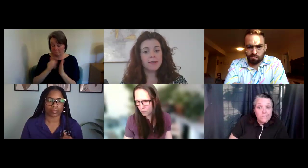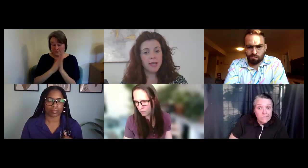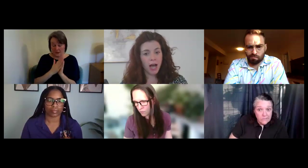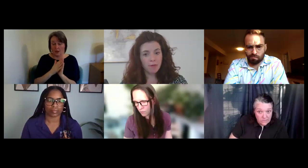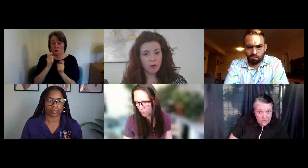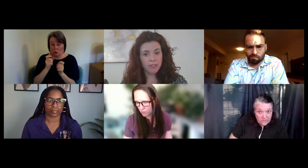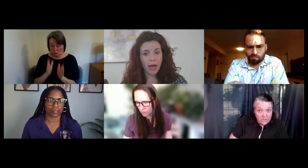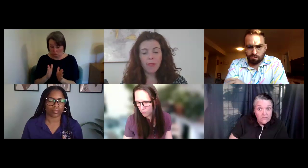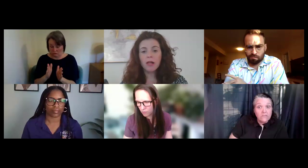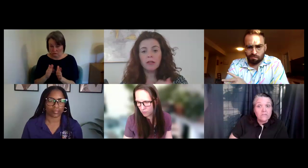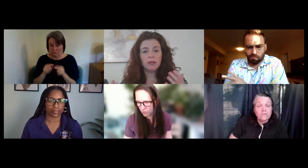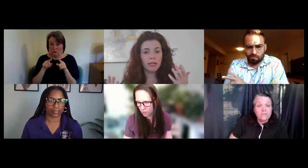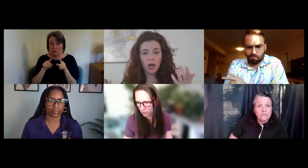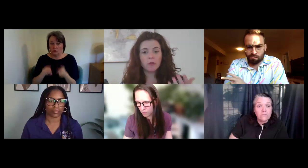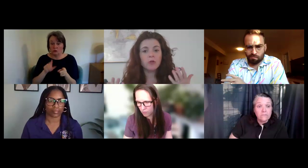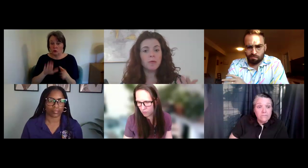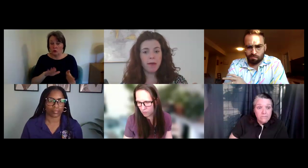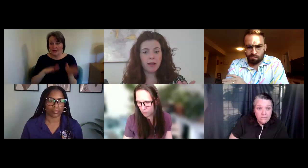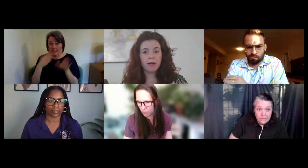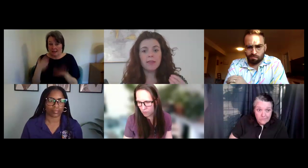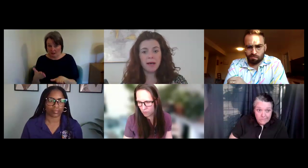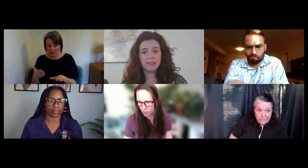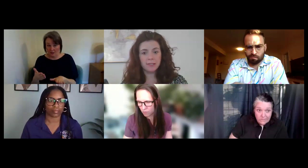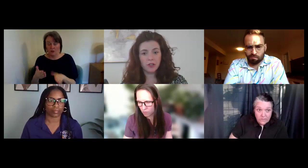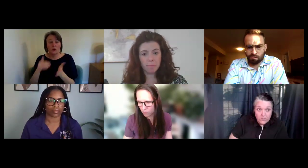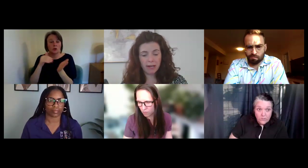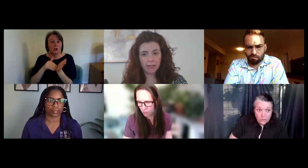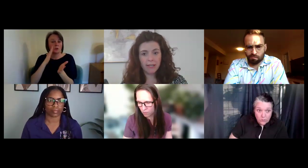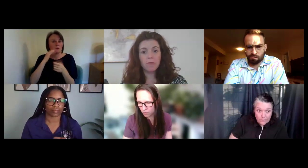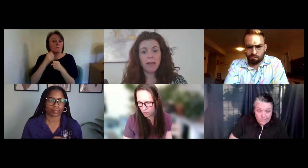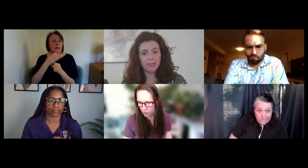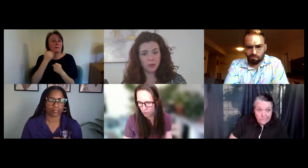at the time of your death, like doctors will make the best decision medically and they'll make